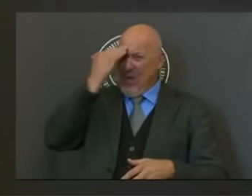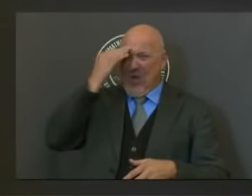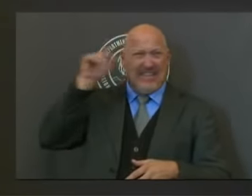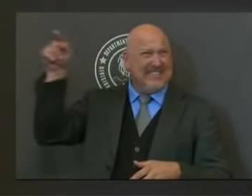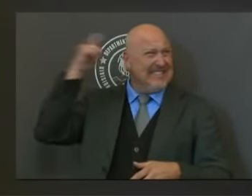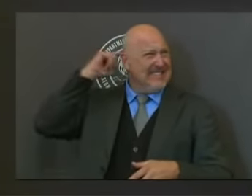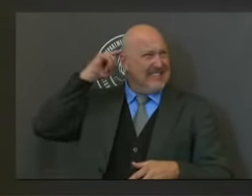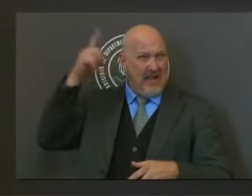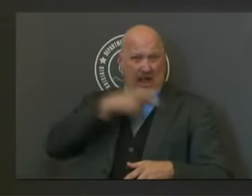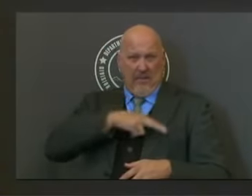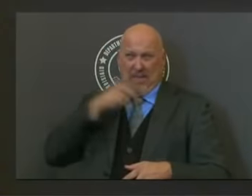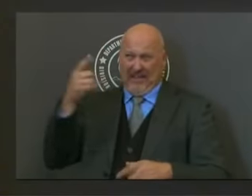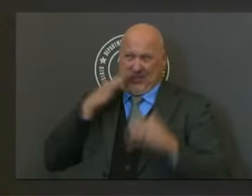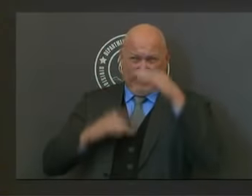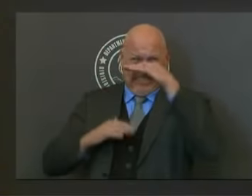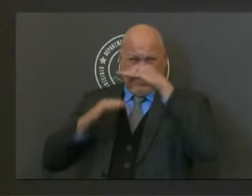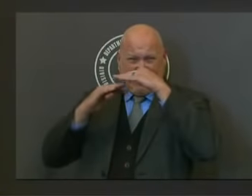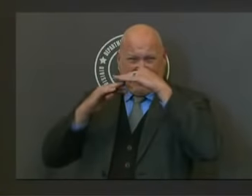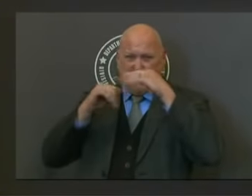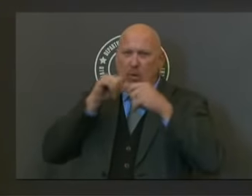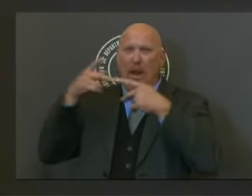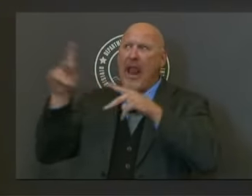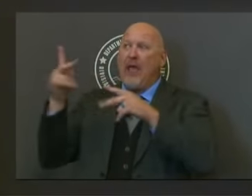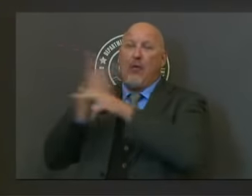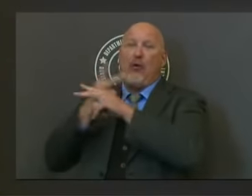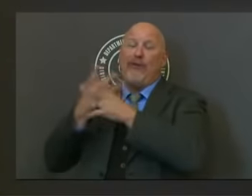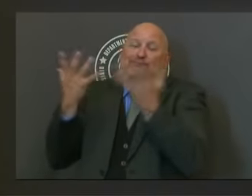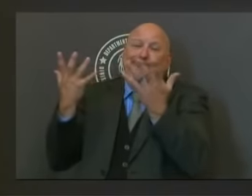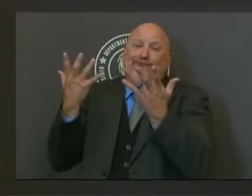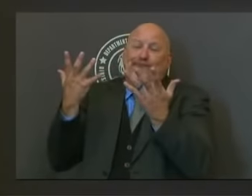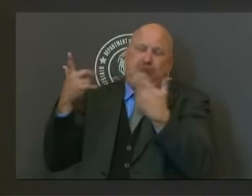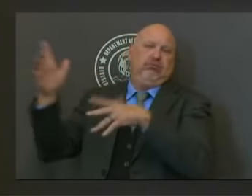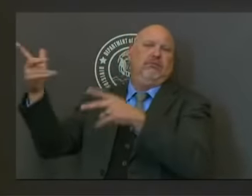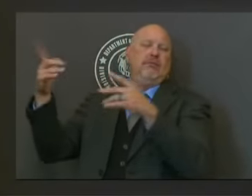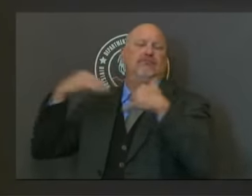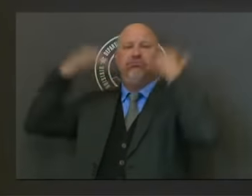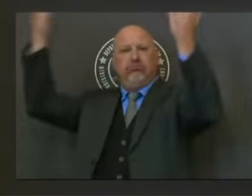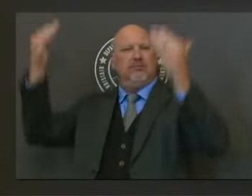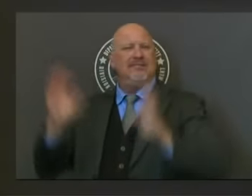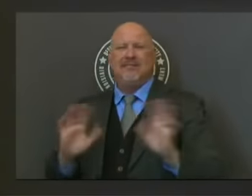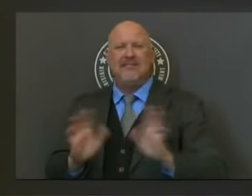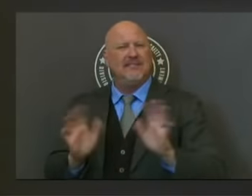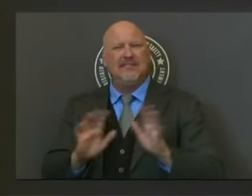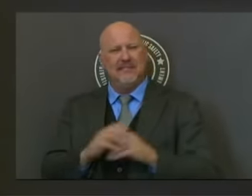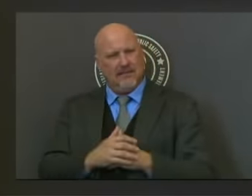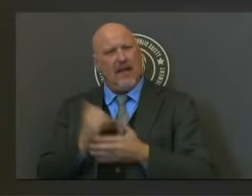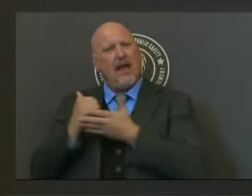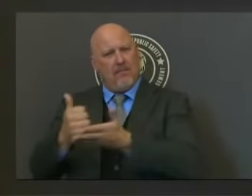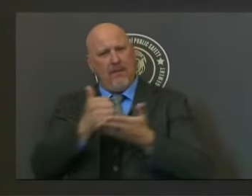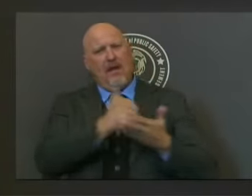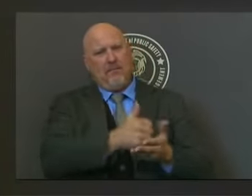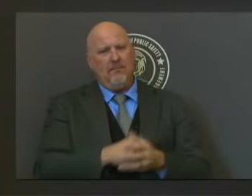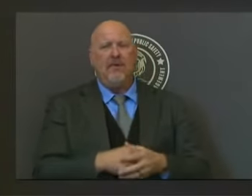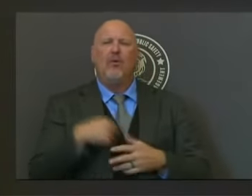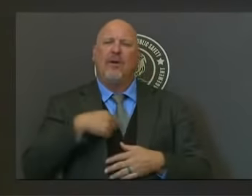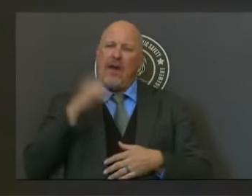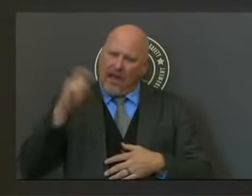bold and take decisive action to protect your citizens even if